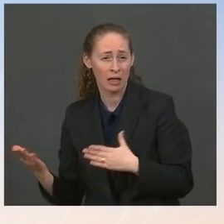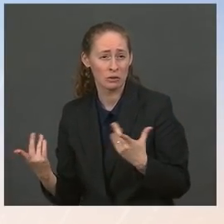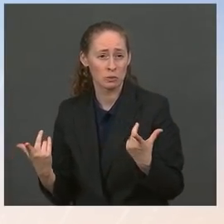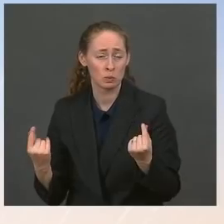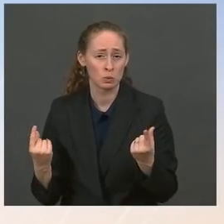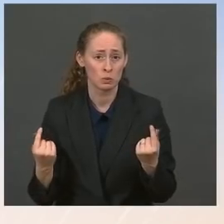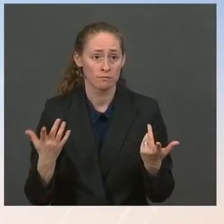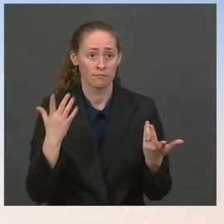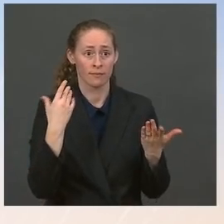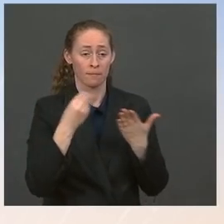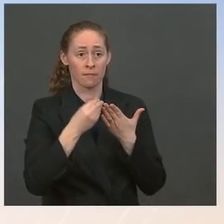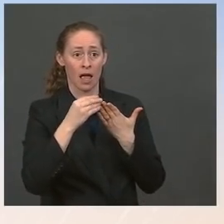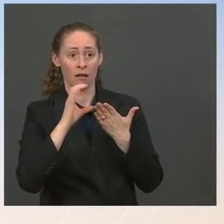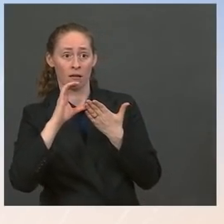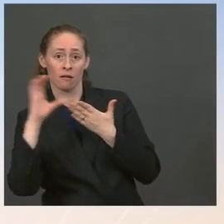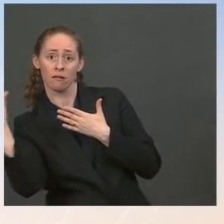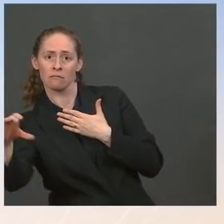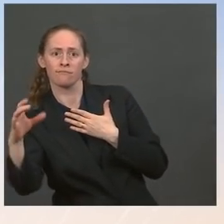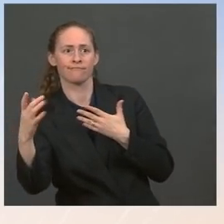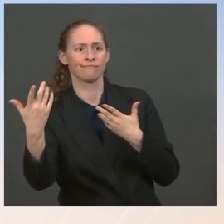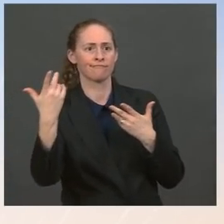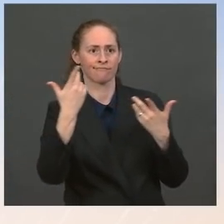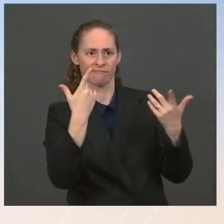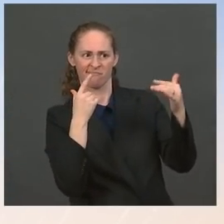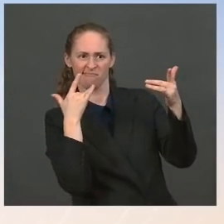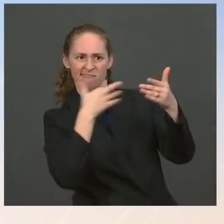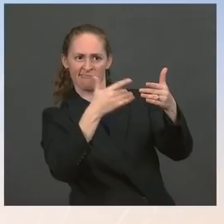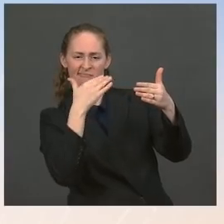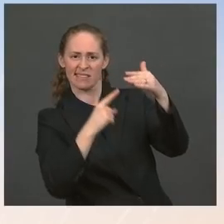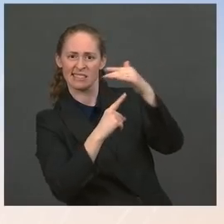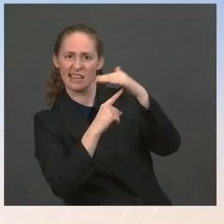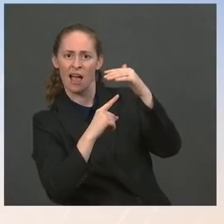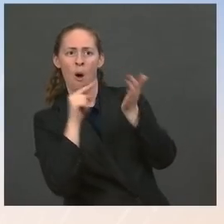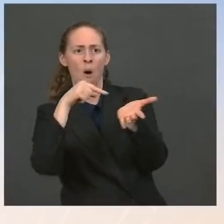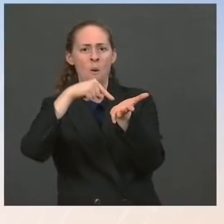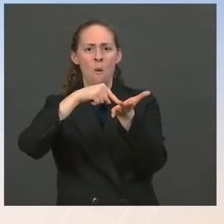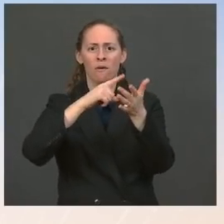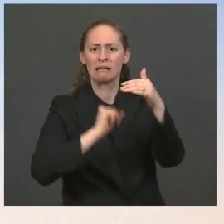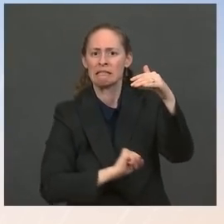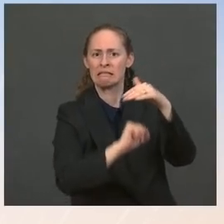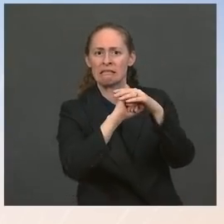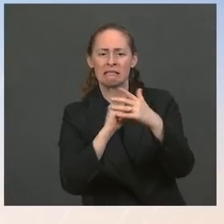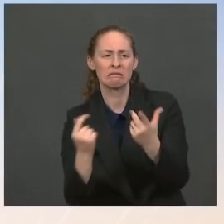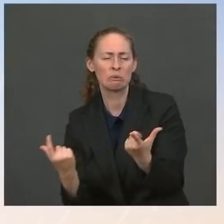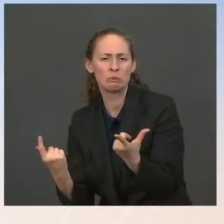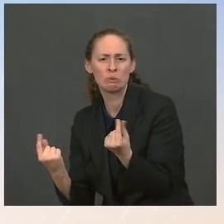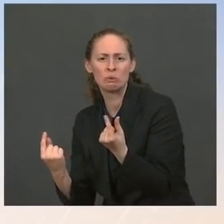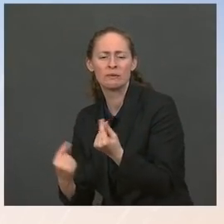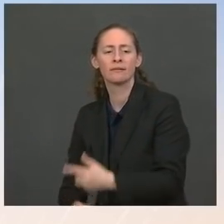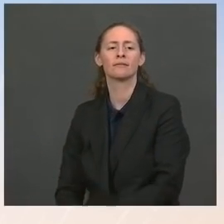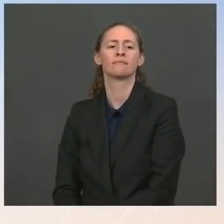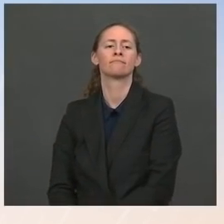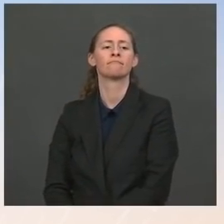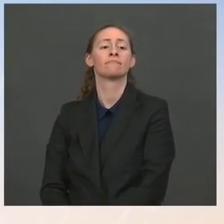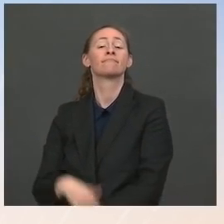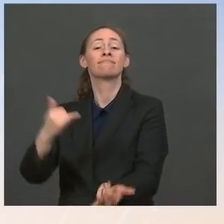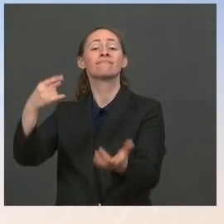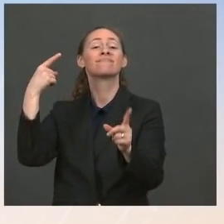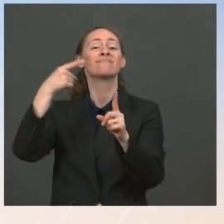Ms. Jean-Pierre: I don't have anything more to share on that. But I would say -- we've talked about this with the debt ceiling: We believe that it should be done in regular order,